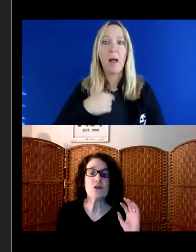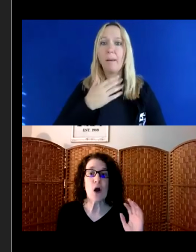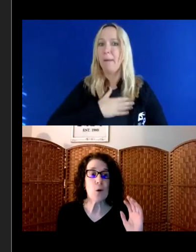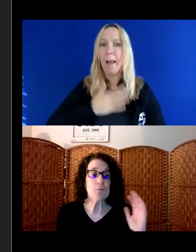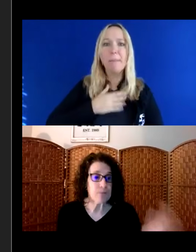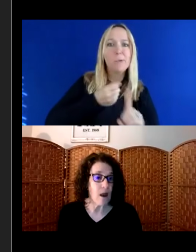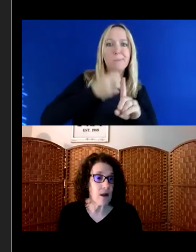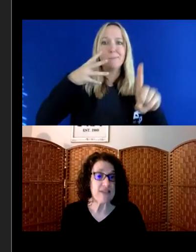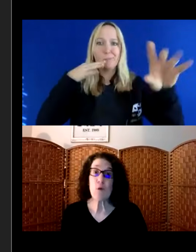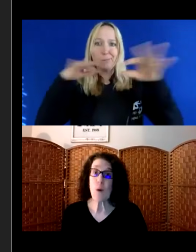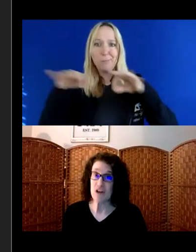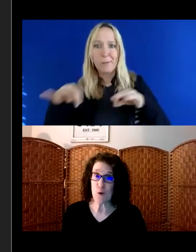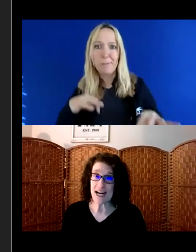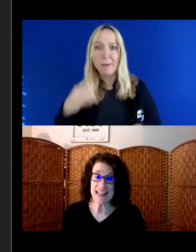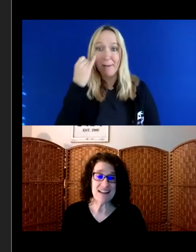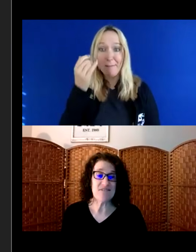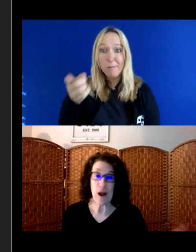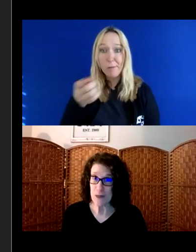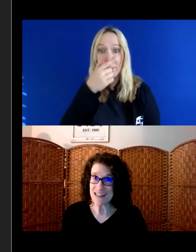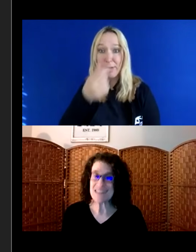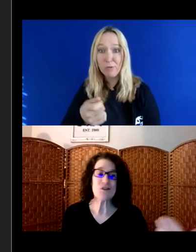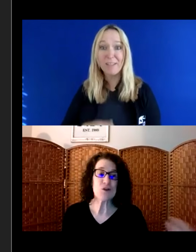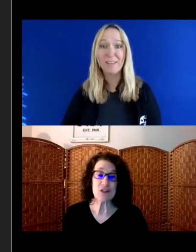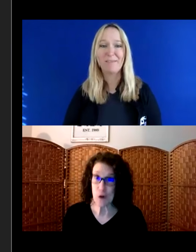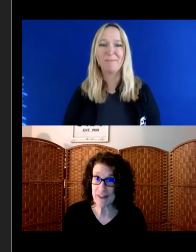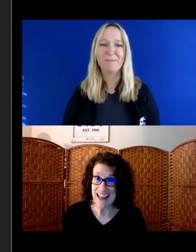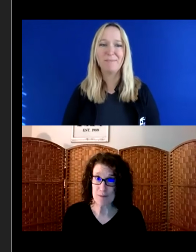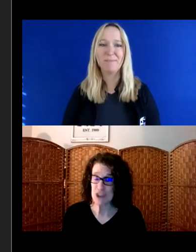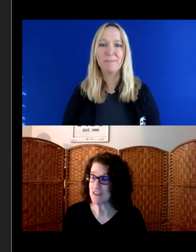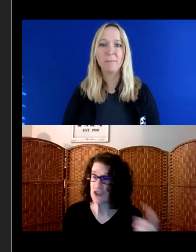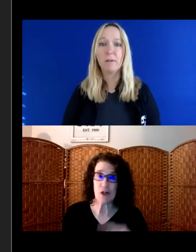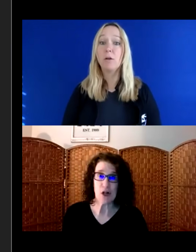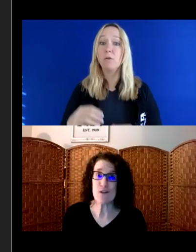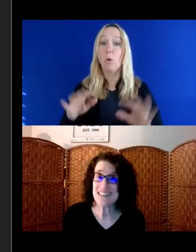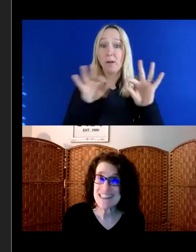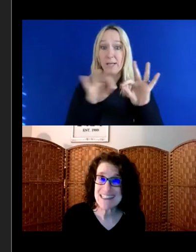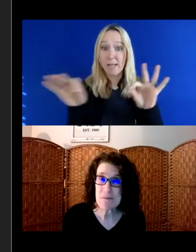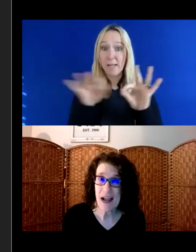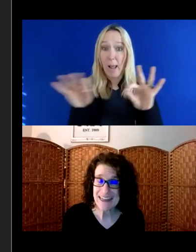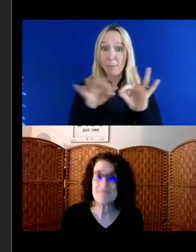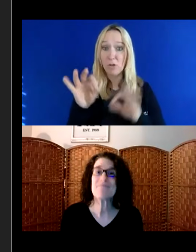So if you haven't already found it, you can turn on the captions. Just look for the CC button,